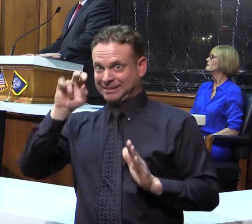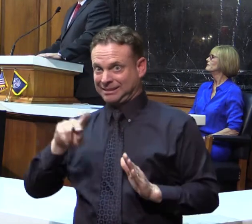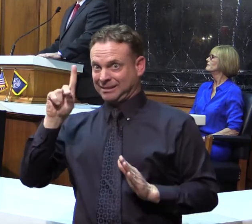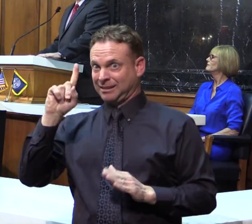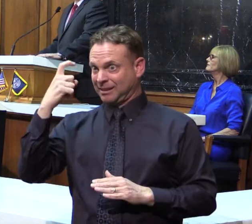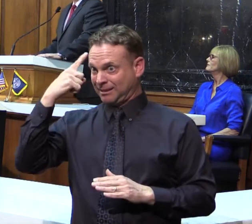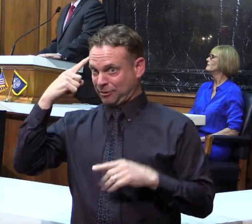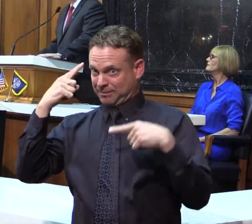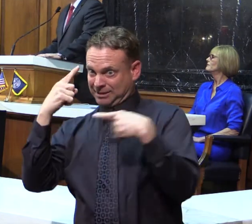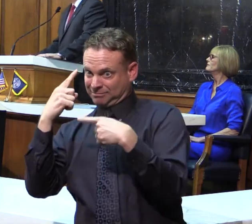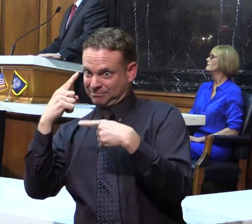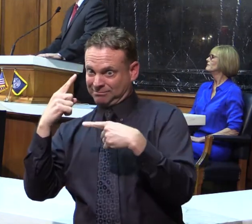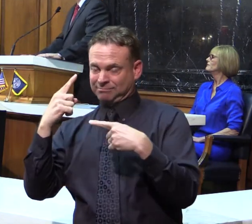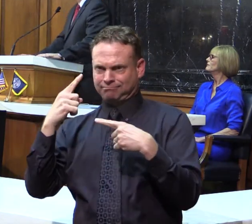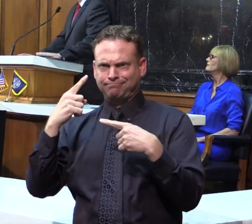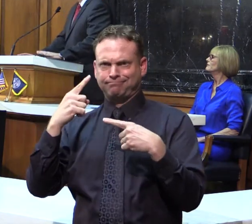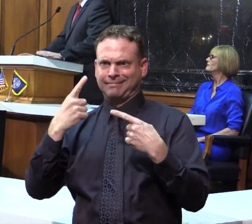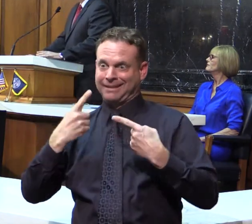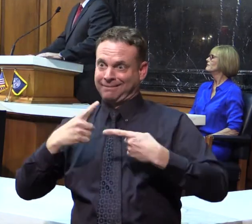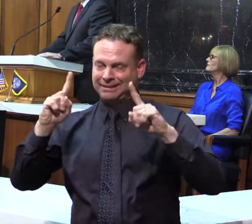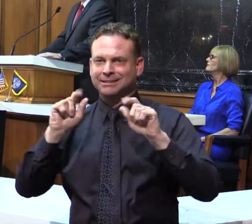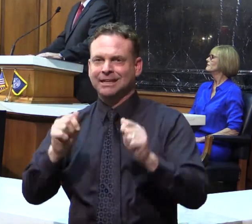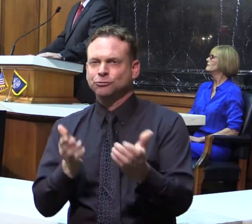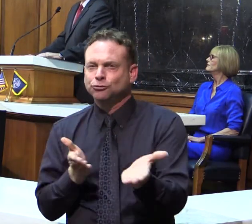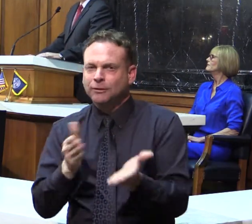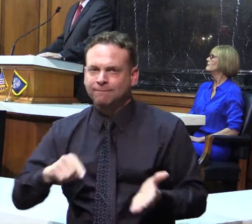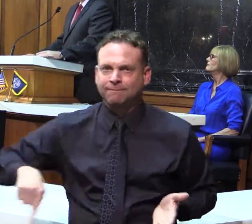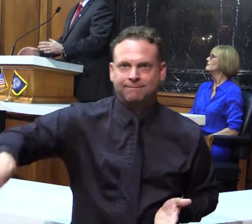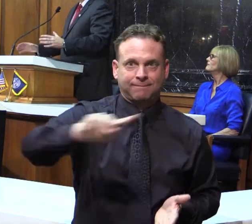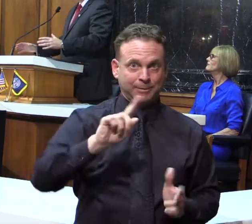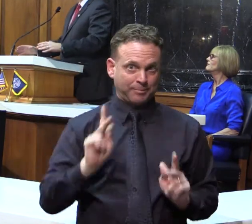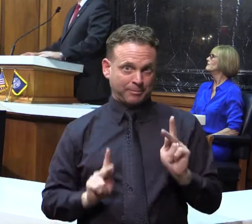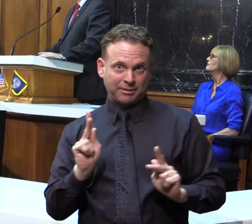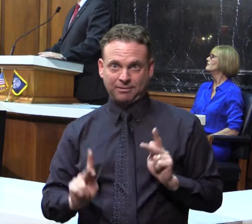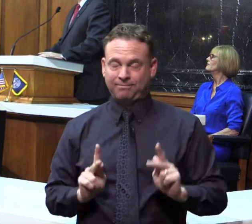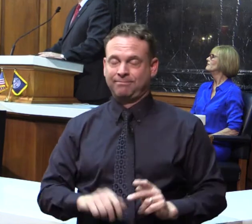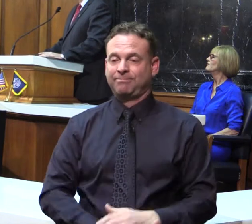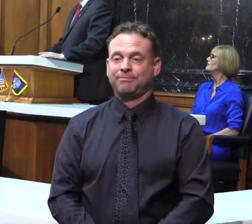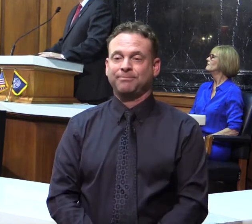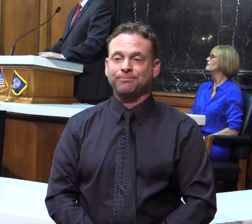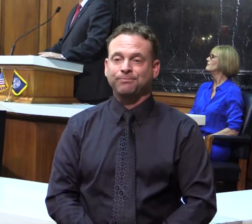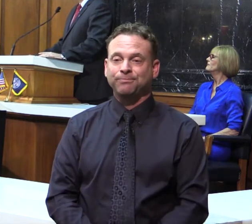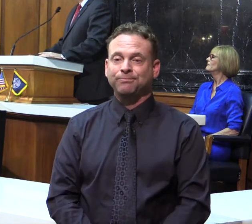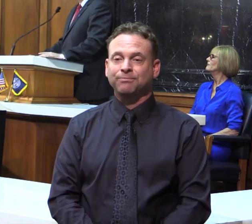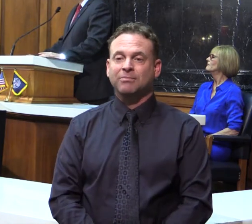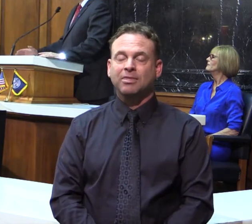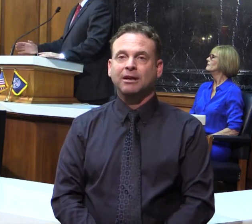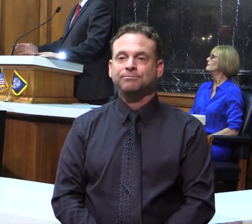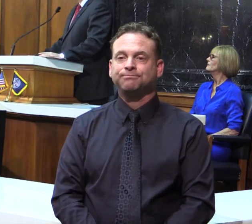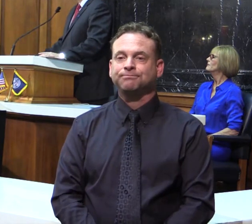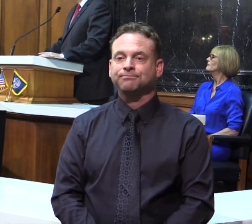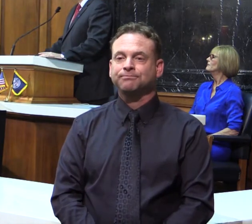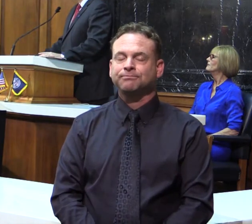Last year, I outlined a vision to take Indiana to the Next Level … and I laid out five